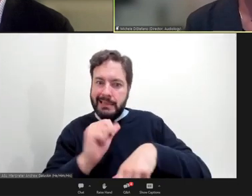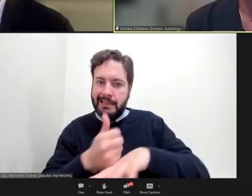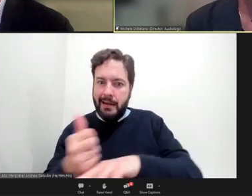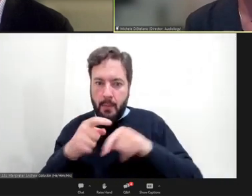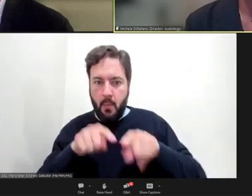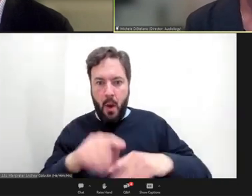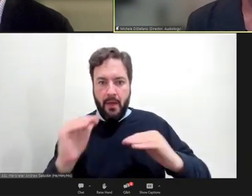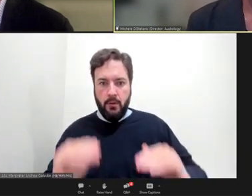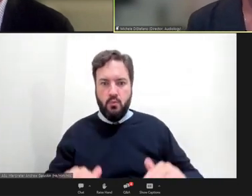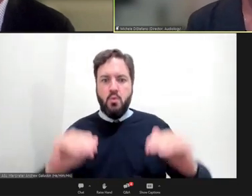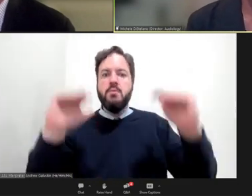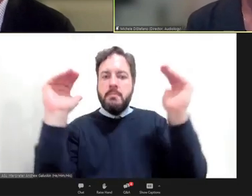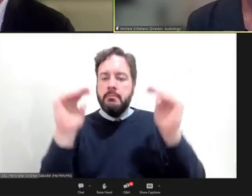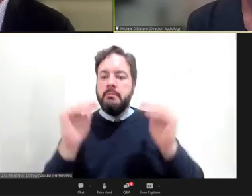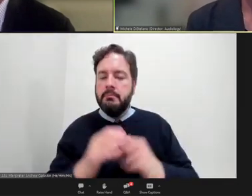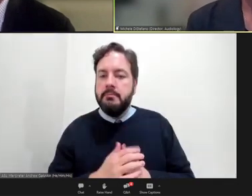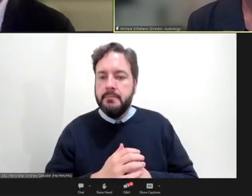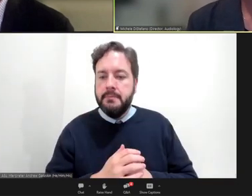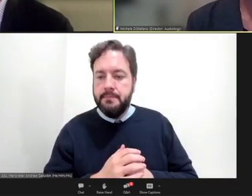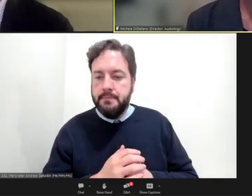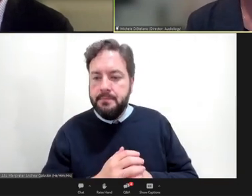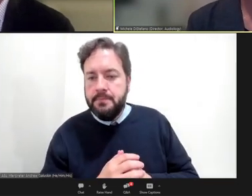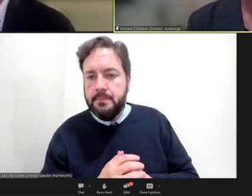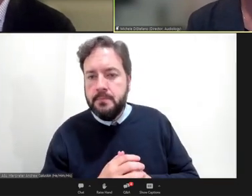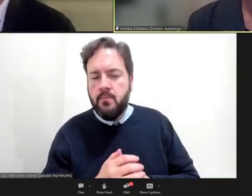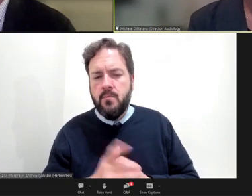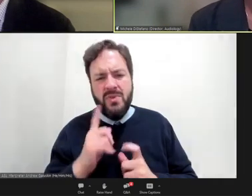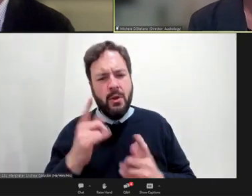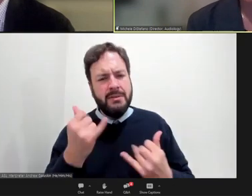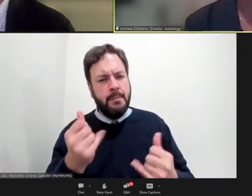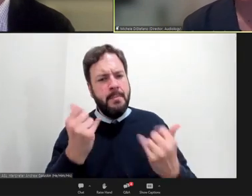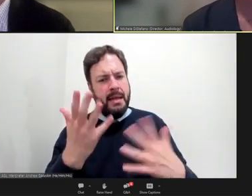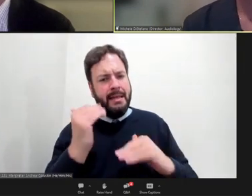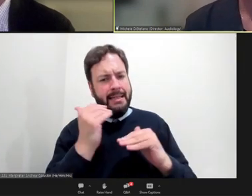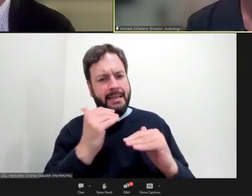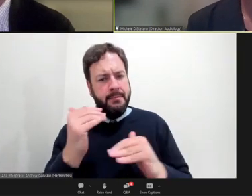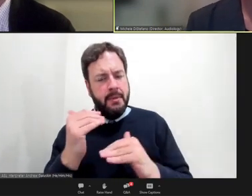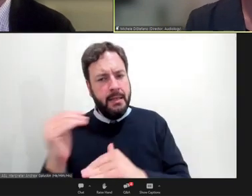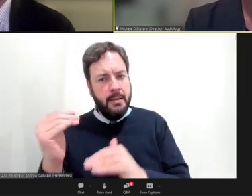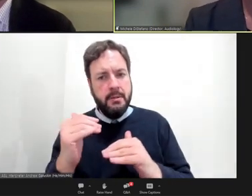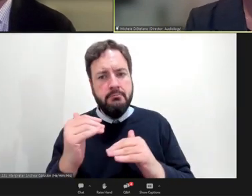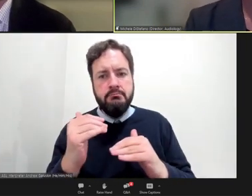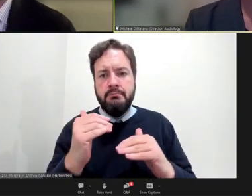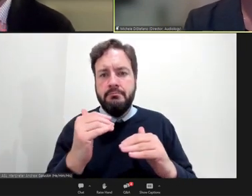older. So there are limited hearing aids for pediatrics versus adults. For adults,